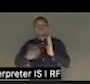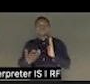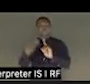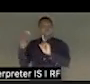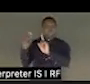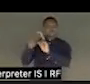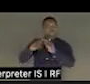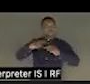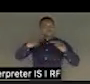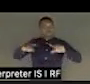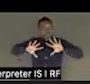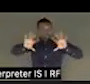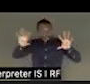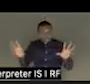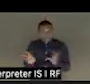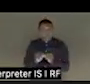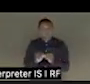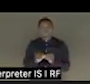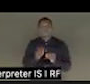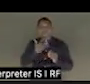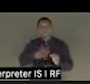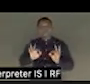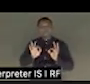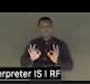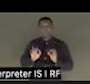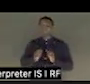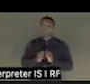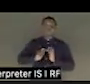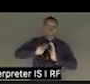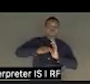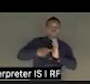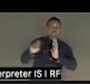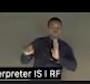So we do quite a lot of user testing. We do focus groups with various target